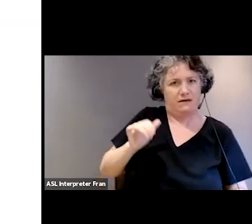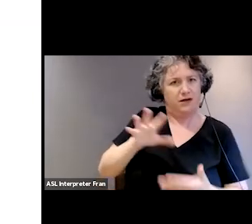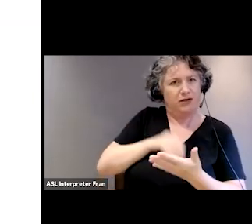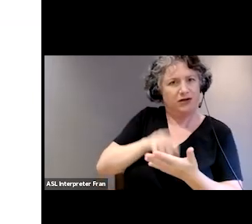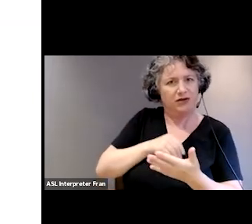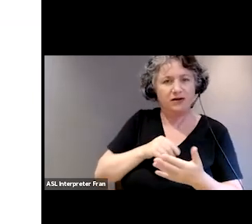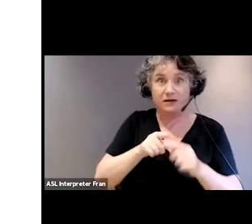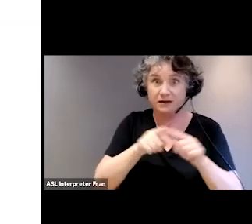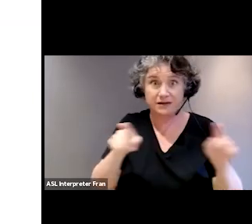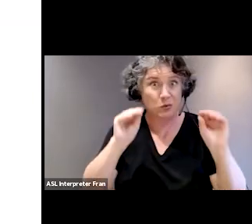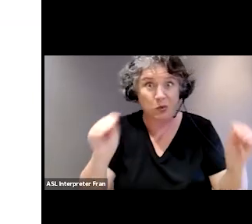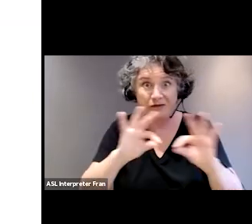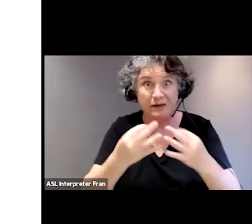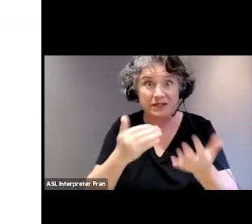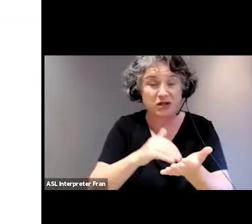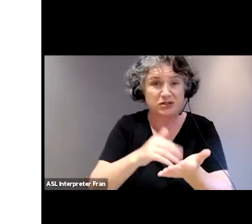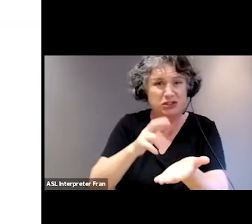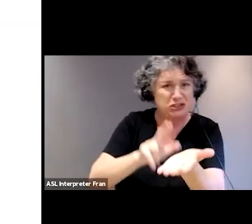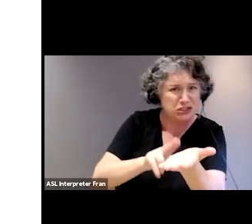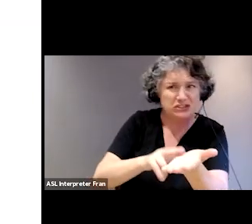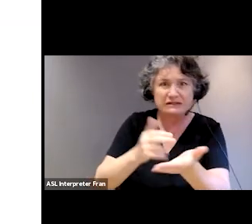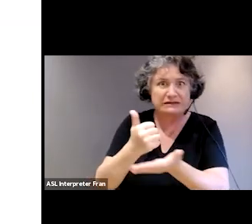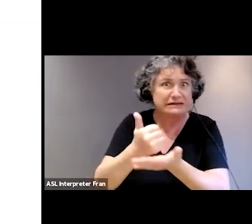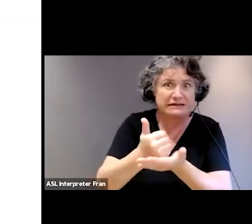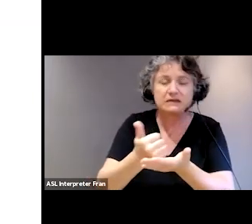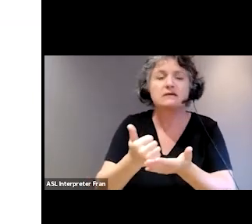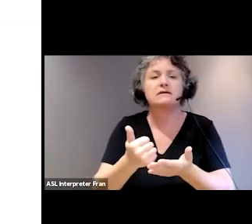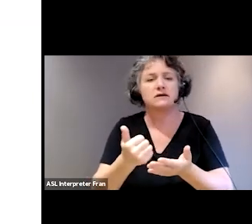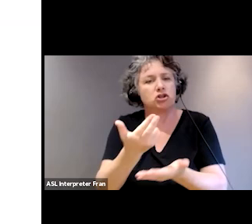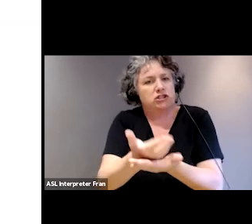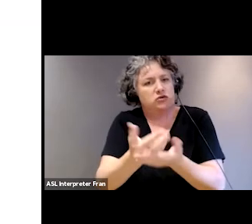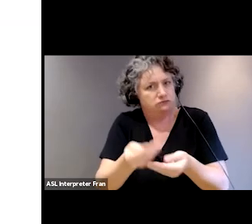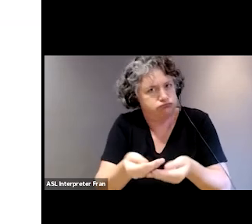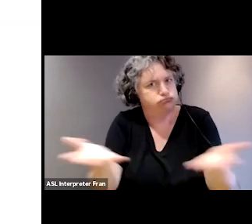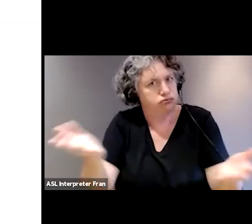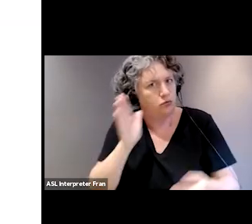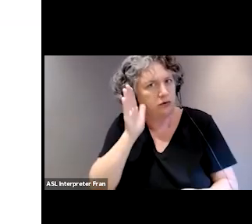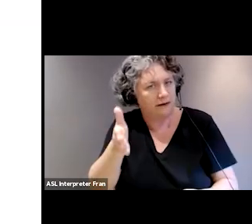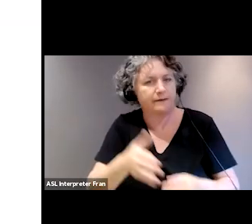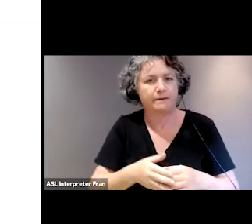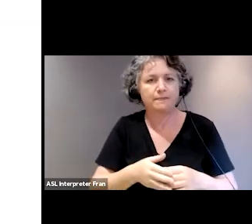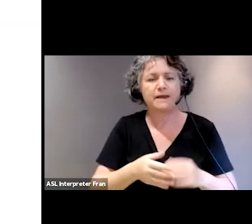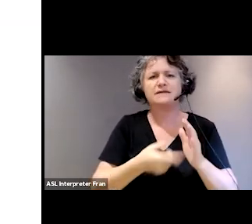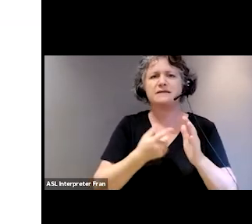opinion on the virus or vaccine? Could there be a certain motive or bias towards one versus another? Also verifying information you receive, it's really important